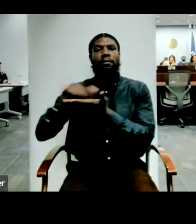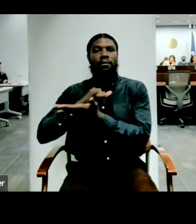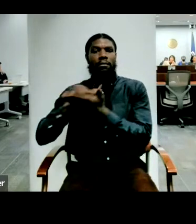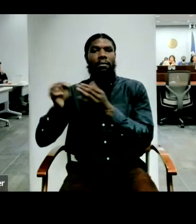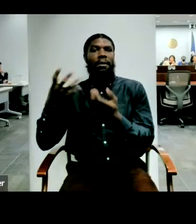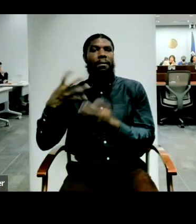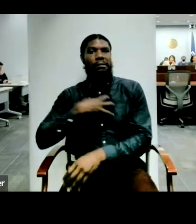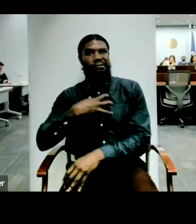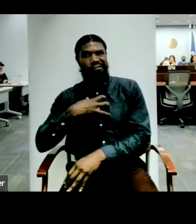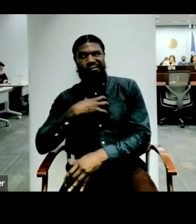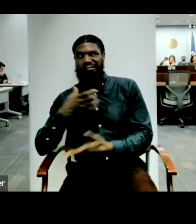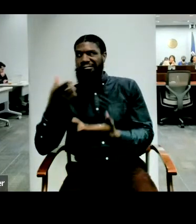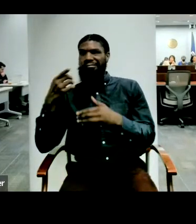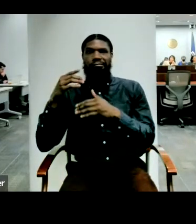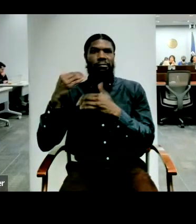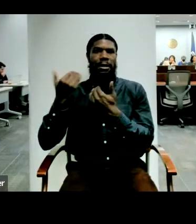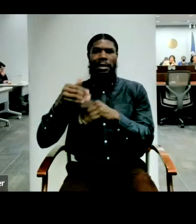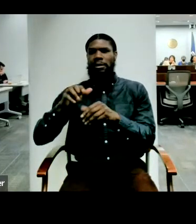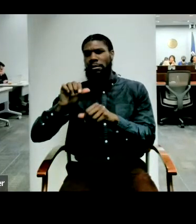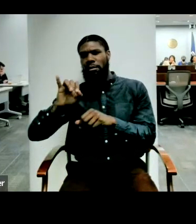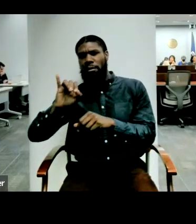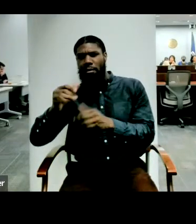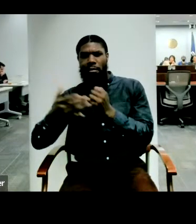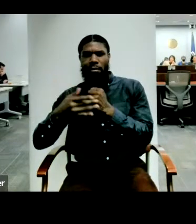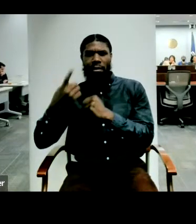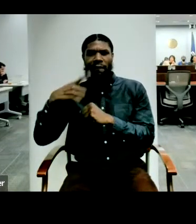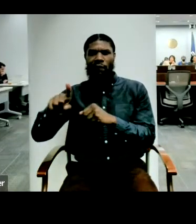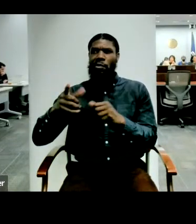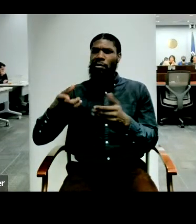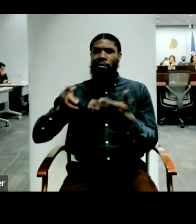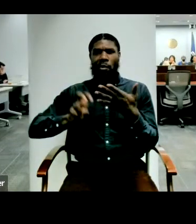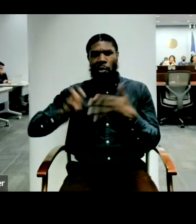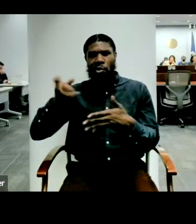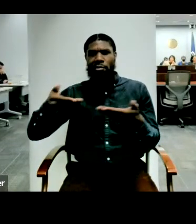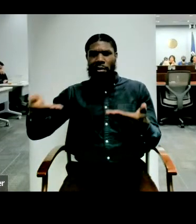to promotions and hiring other things in the workplace not being addressed.